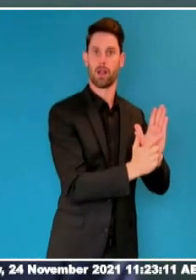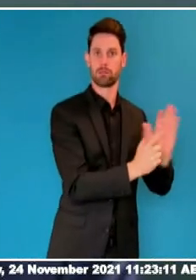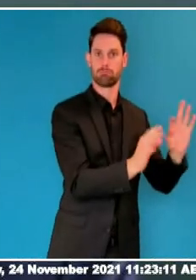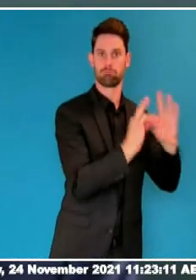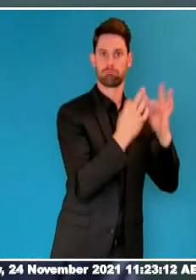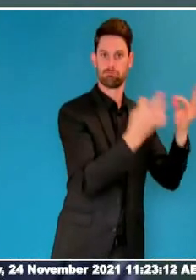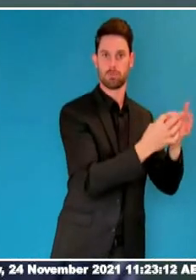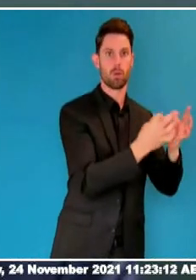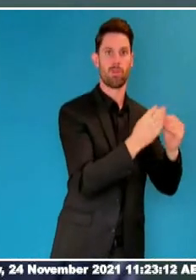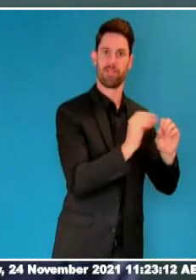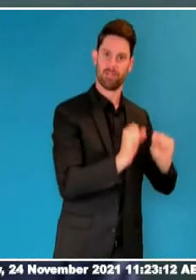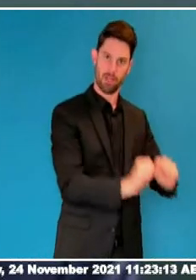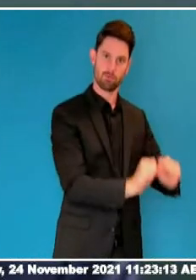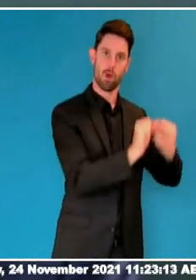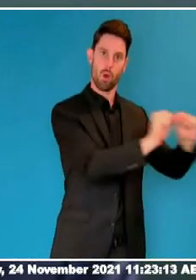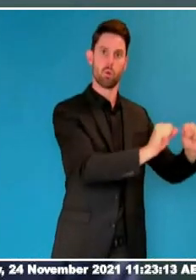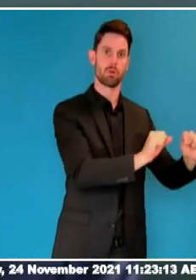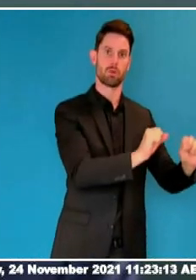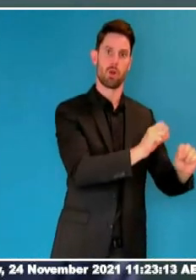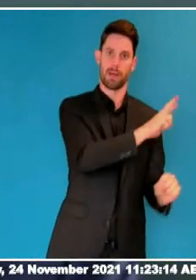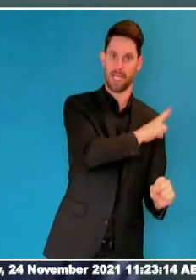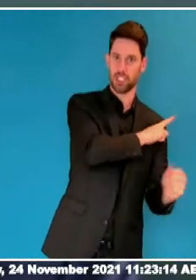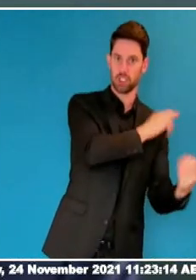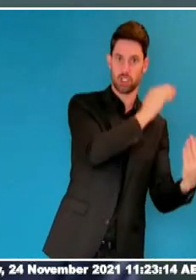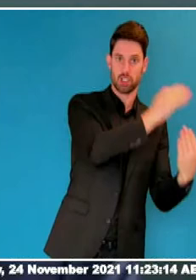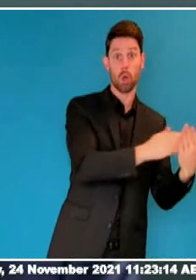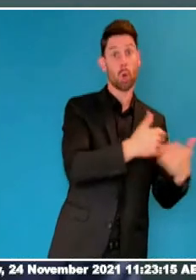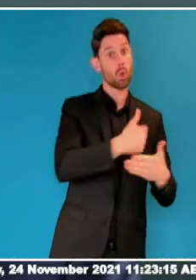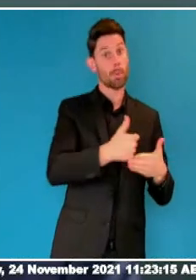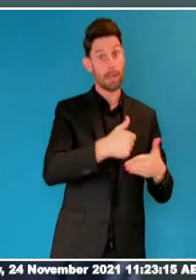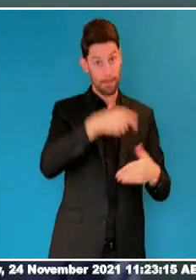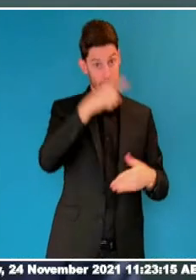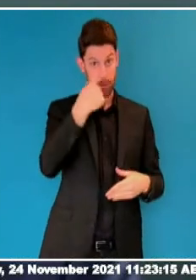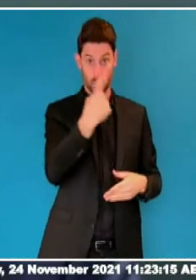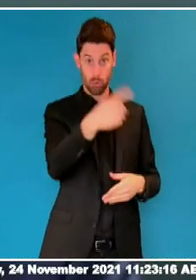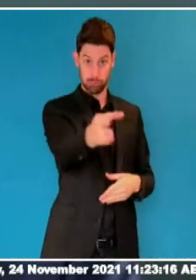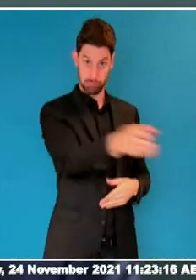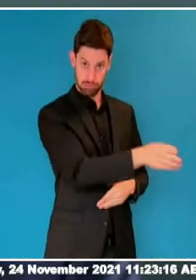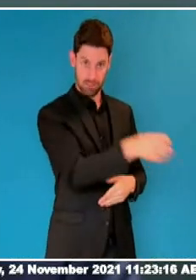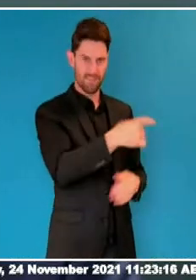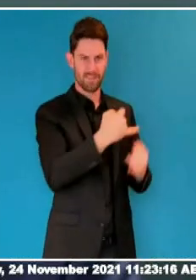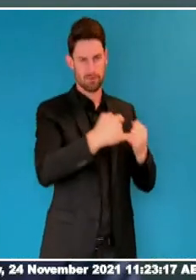We typically attract people that are well versed in running a business and know full